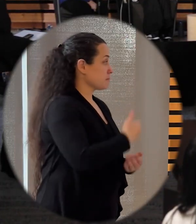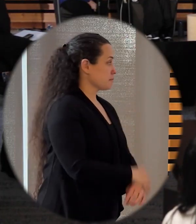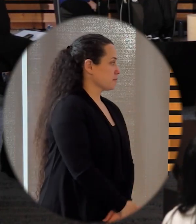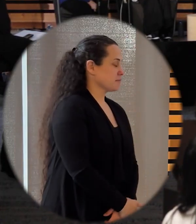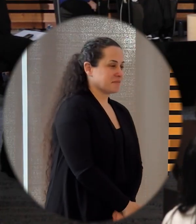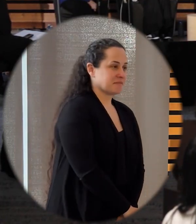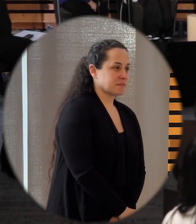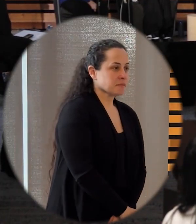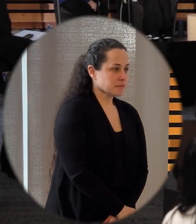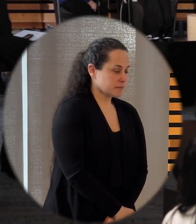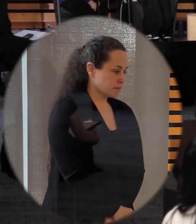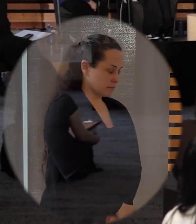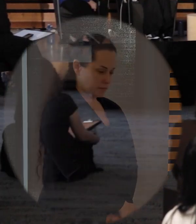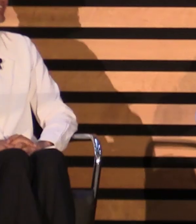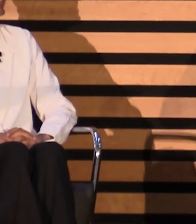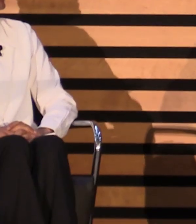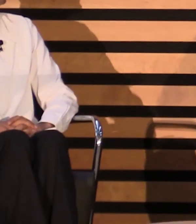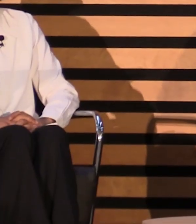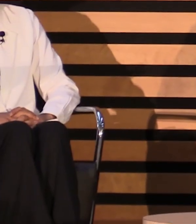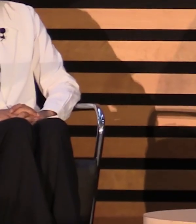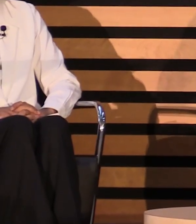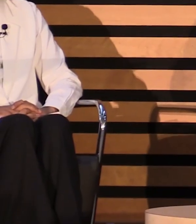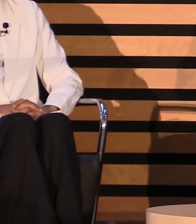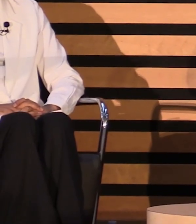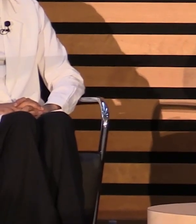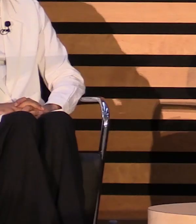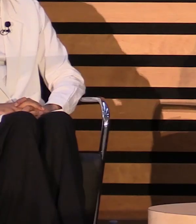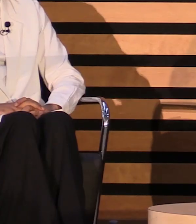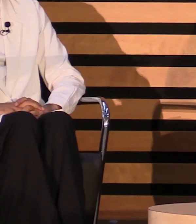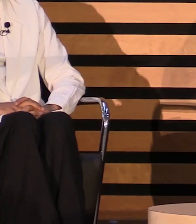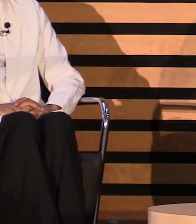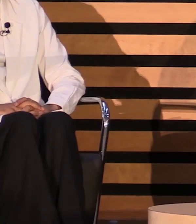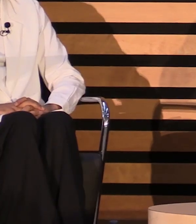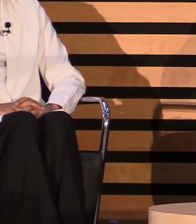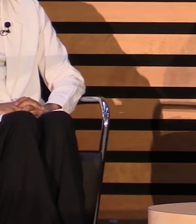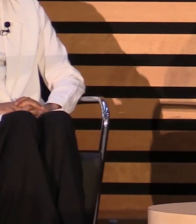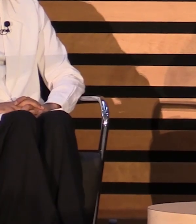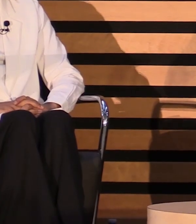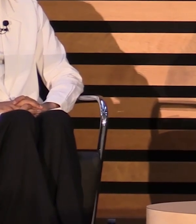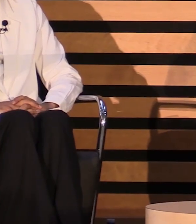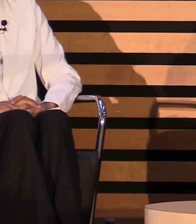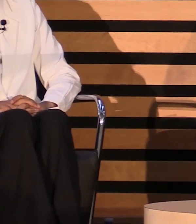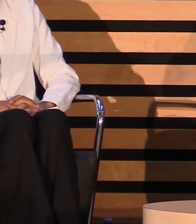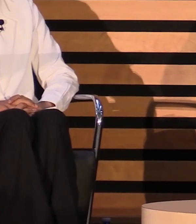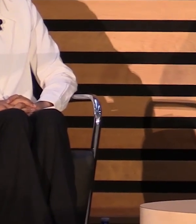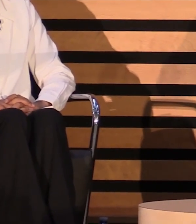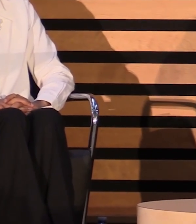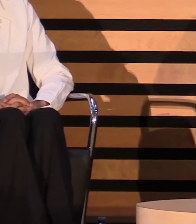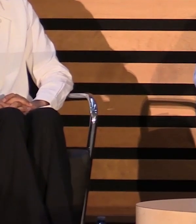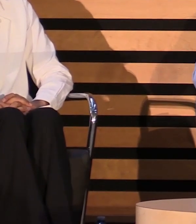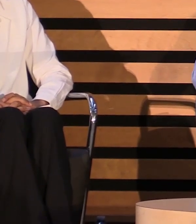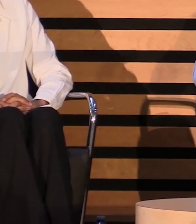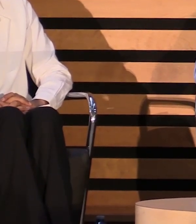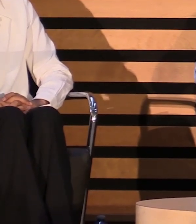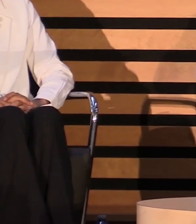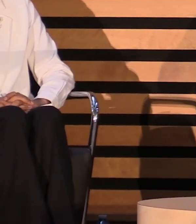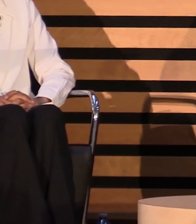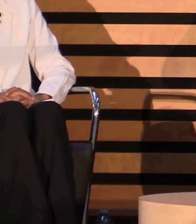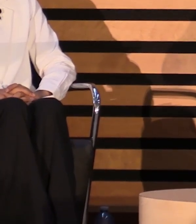thank you for that. My hometown, definitely. It's a great place. So your question